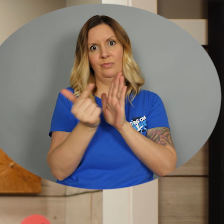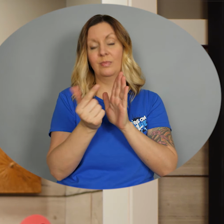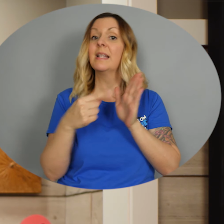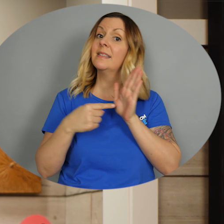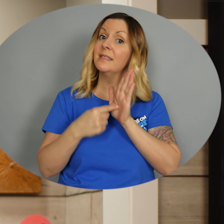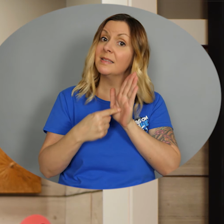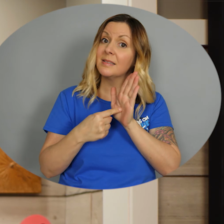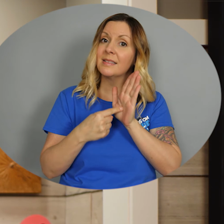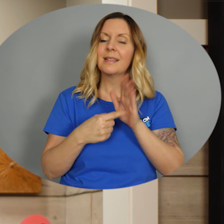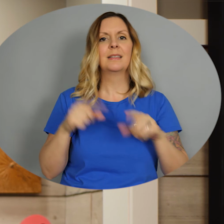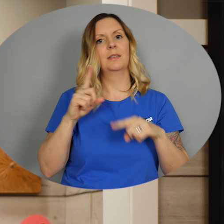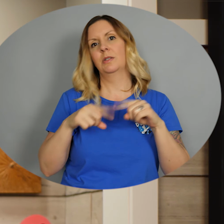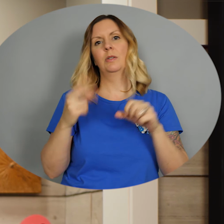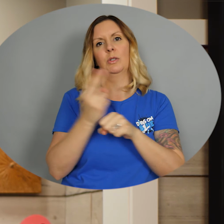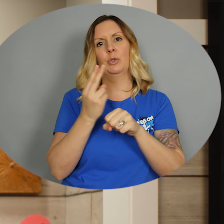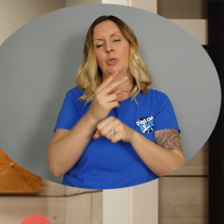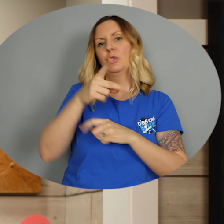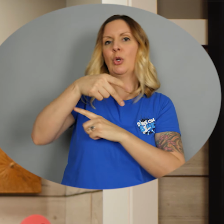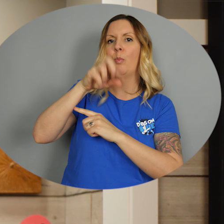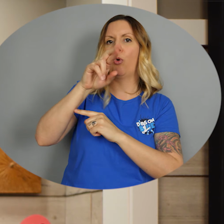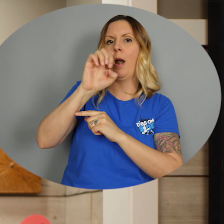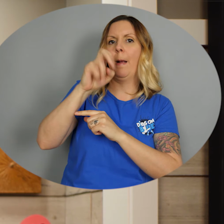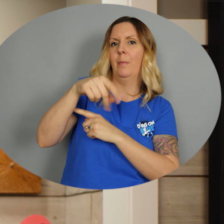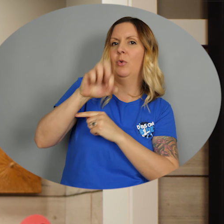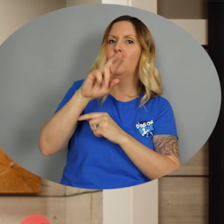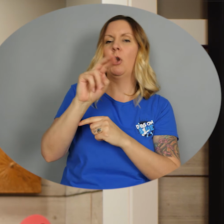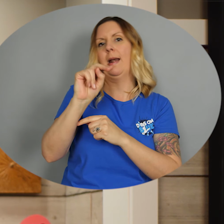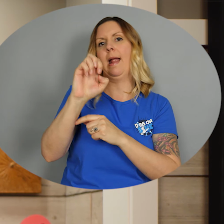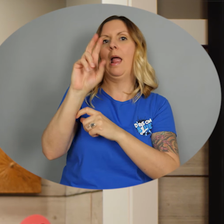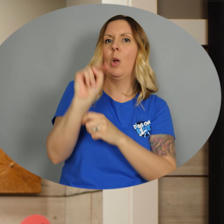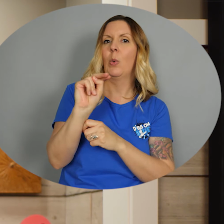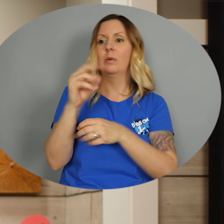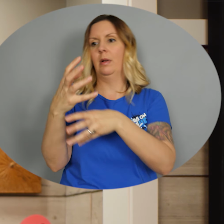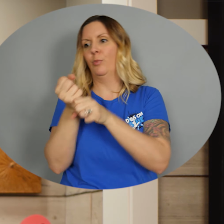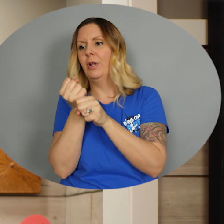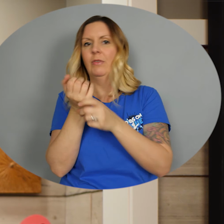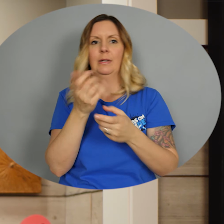For example, you cannot use proper nouns, abbreviations or slang words. And whatever